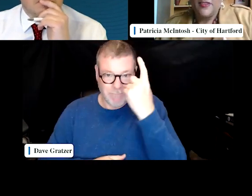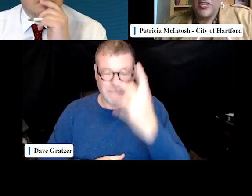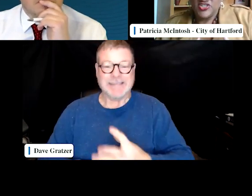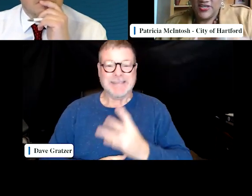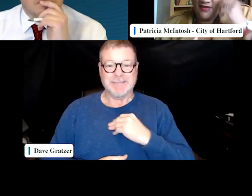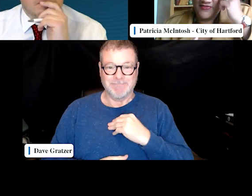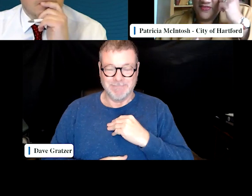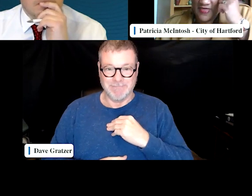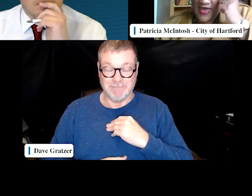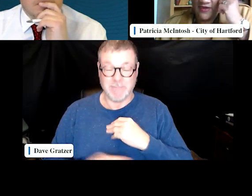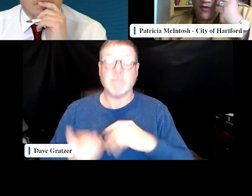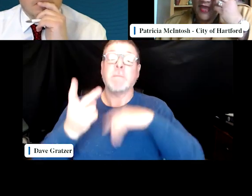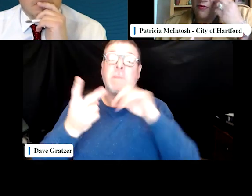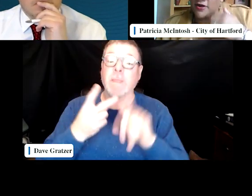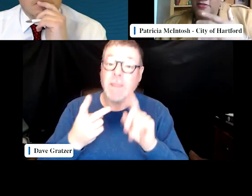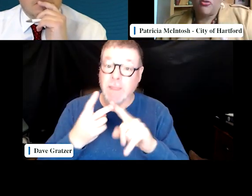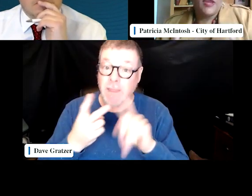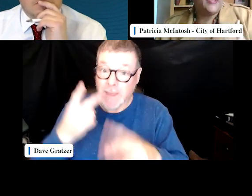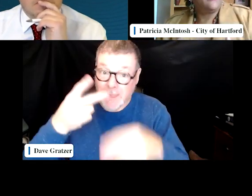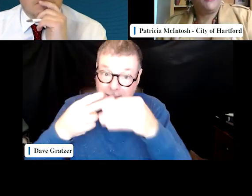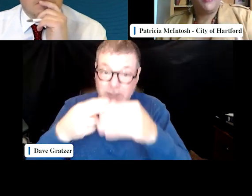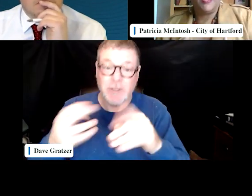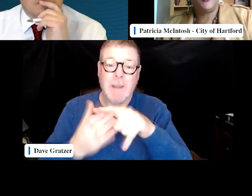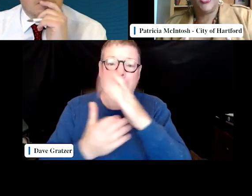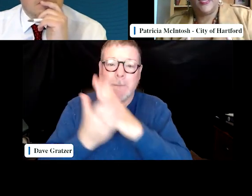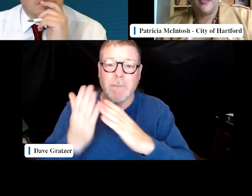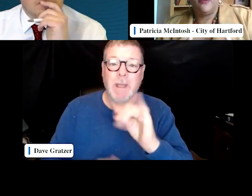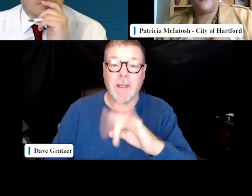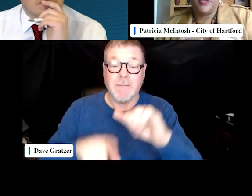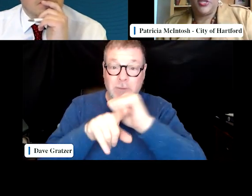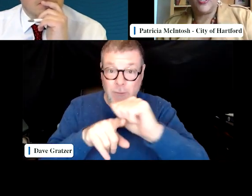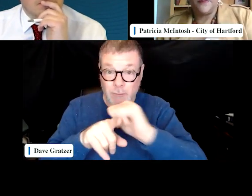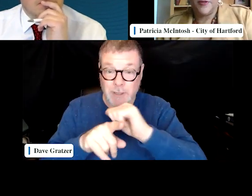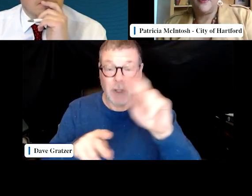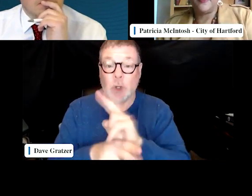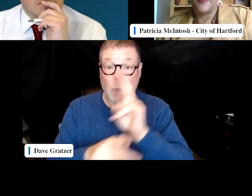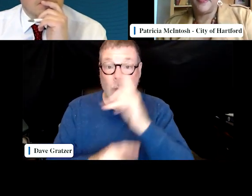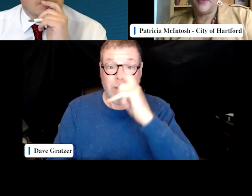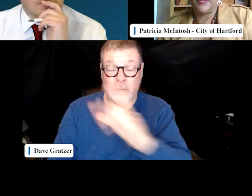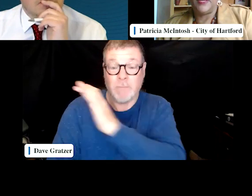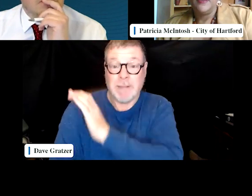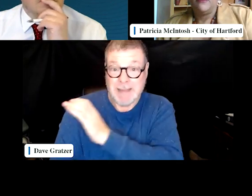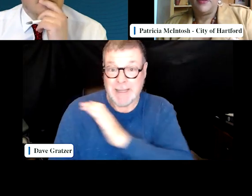In addition to that, as part of the training that when we were initiating the use of clinicians and peers specifically,